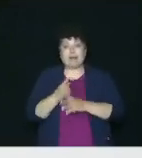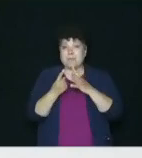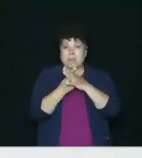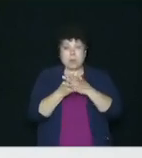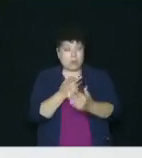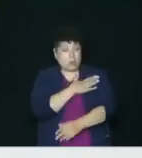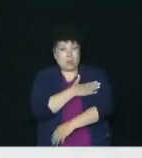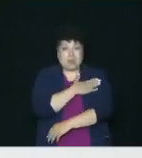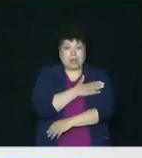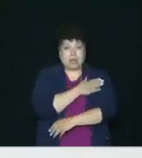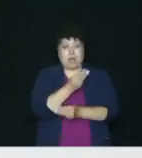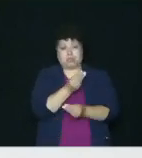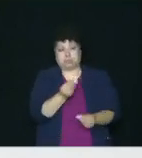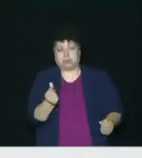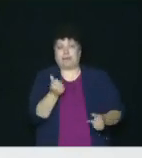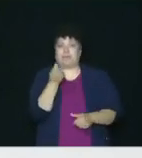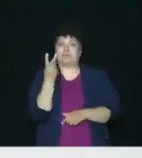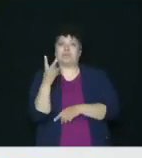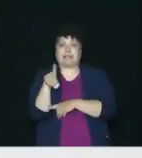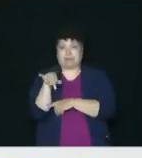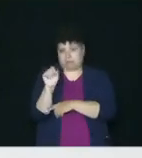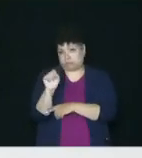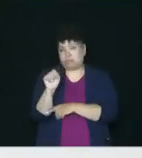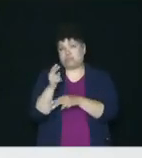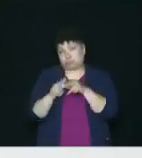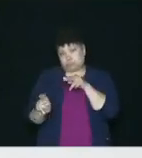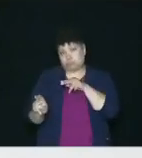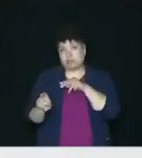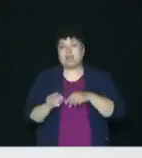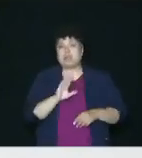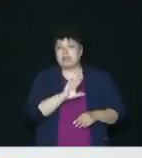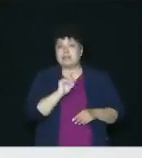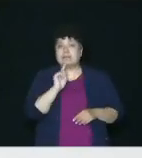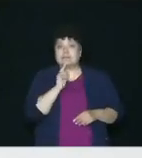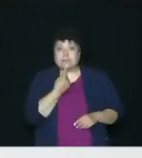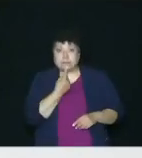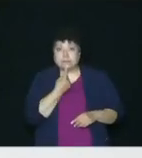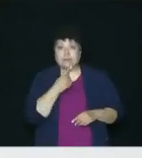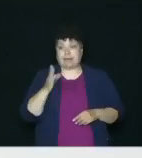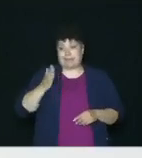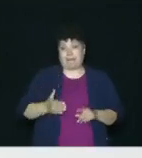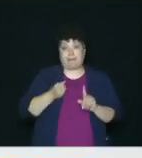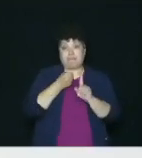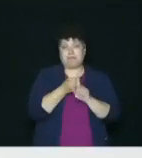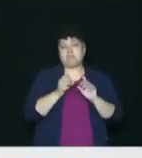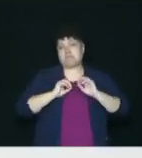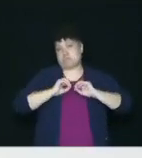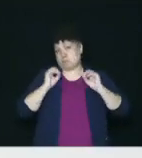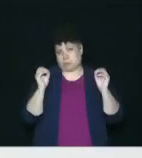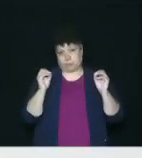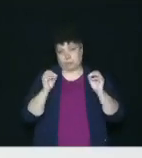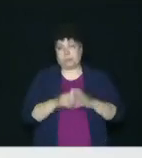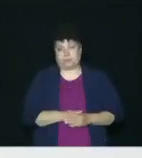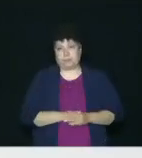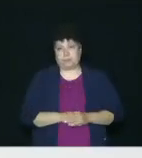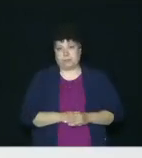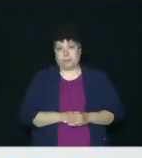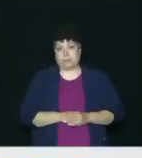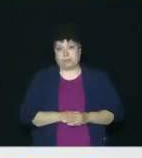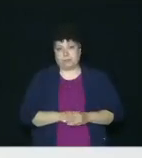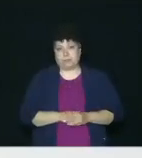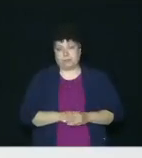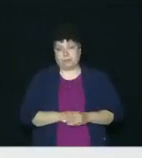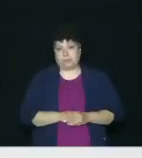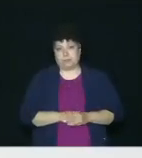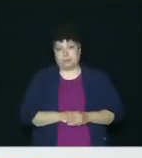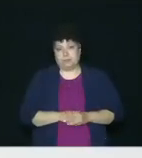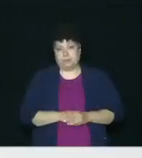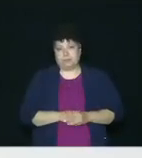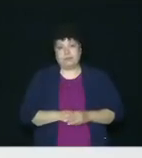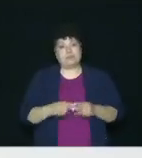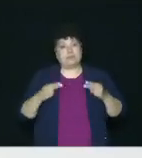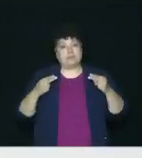REACTIONS WERE MILD TO MODERATE